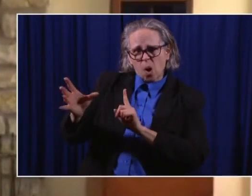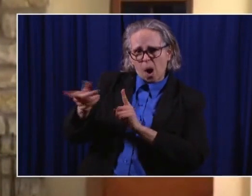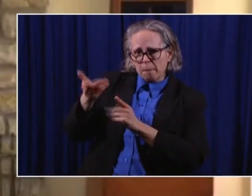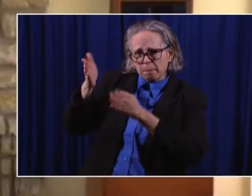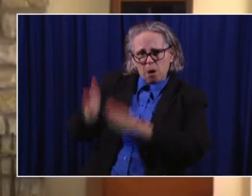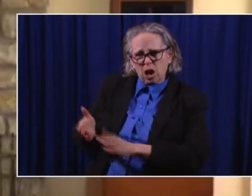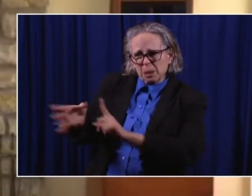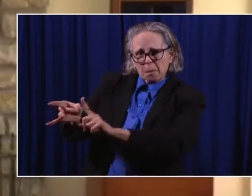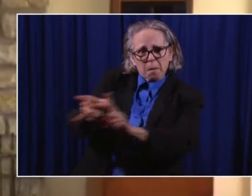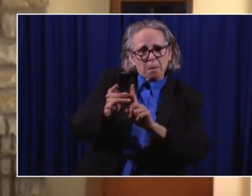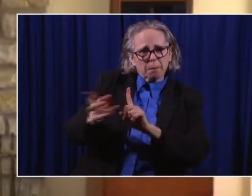SOMEBODY WHO DOES HAVE COVID